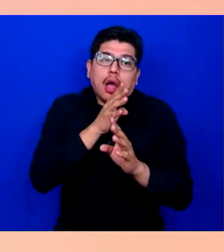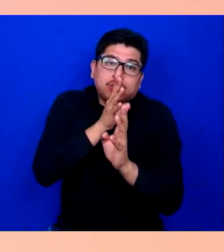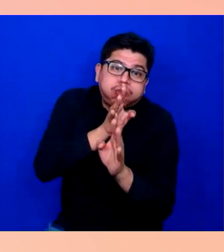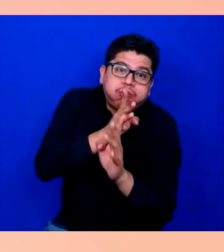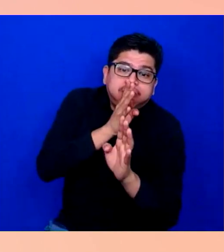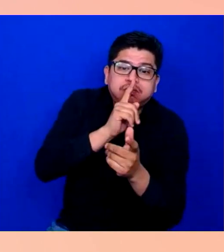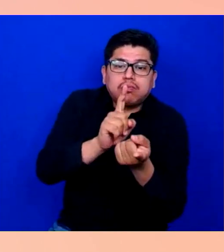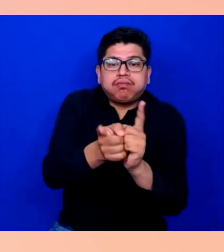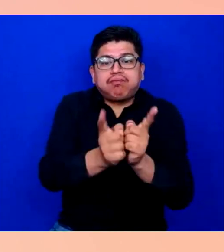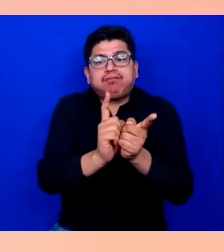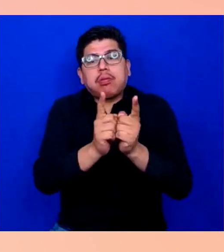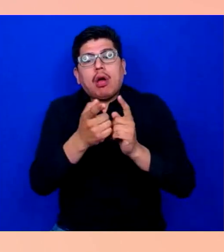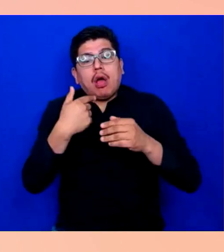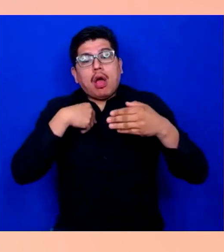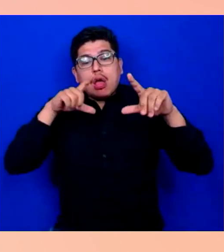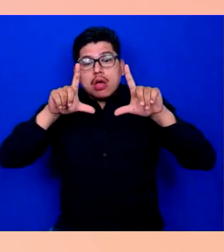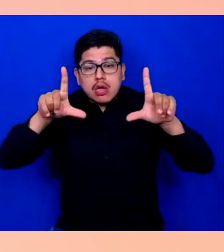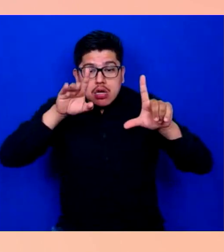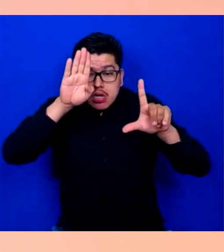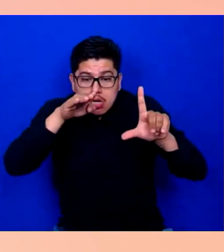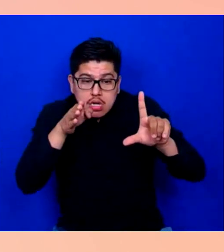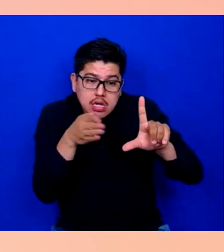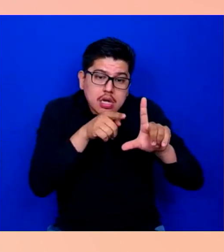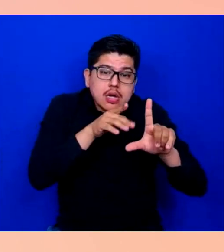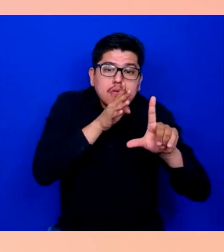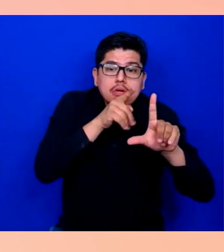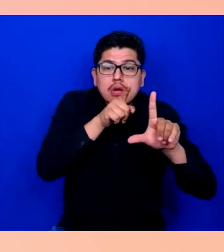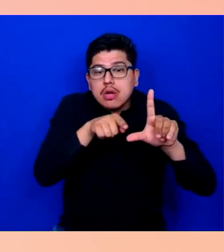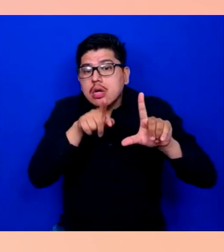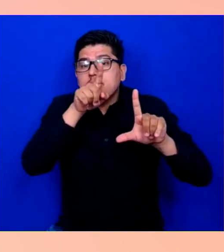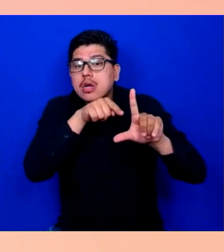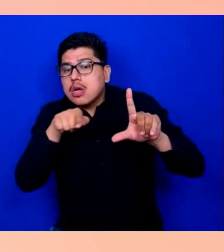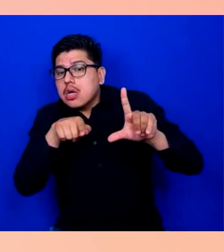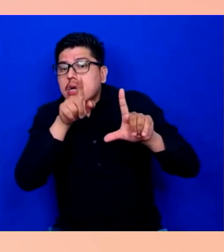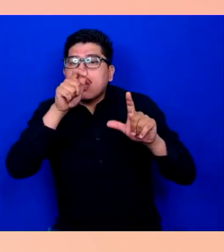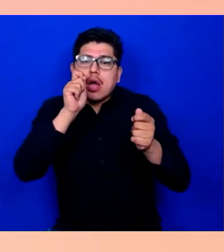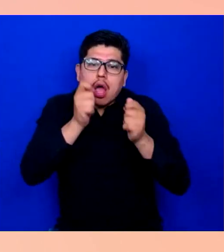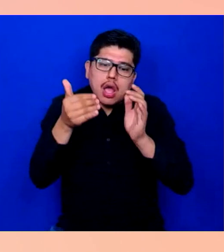insert comma, and multiply that by ten and you get the idea.